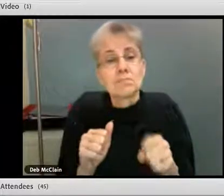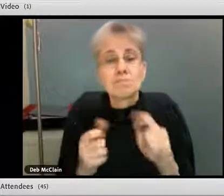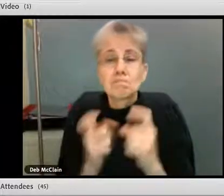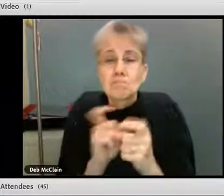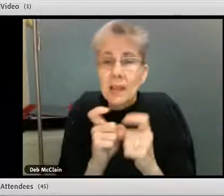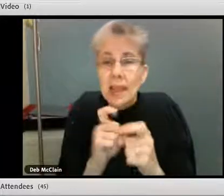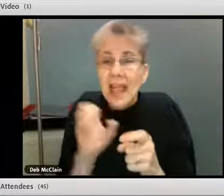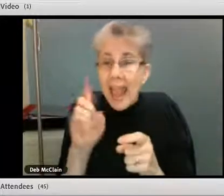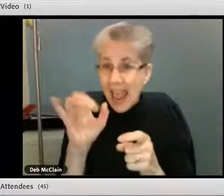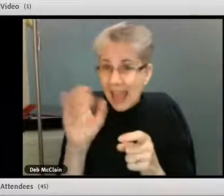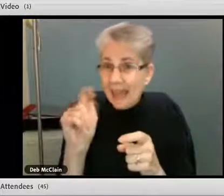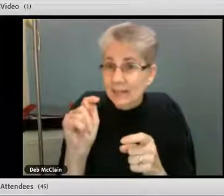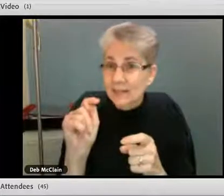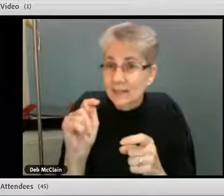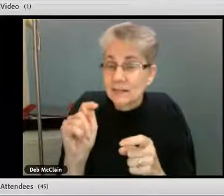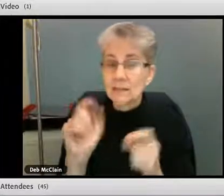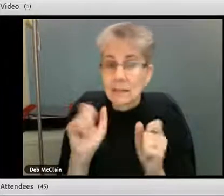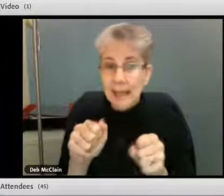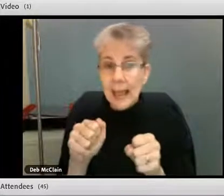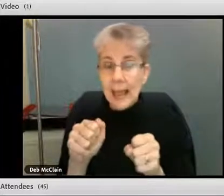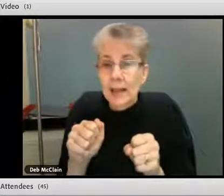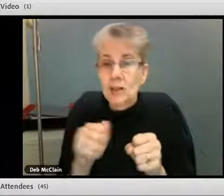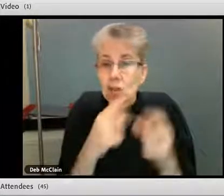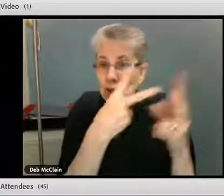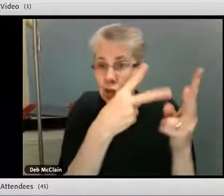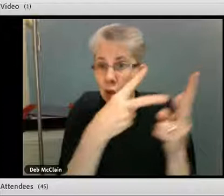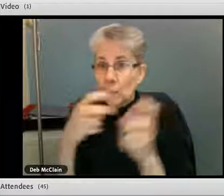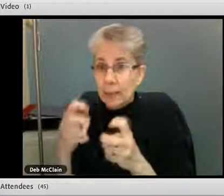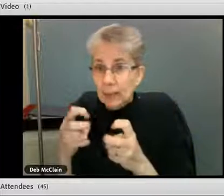So you bring in the photo that you downloaded. I can change its look.